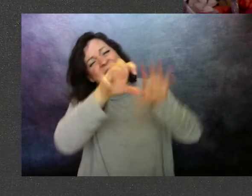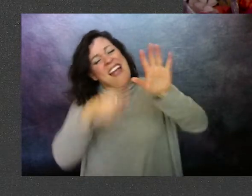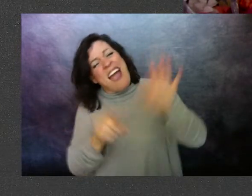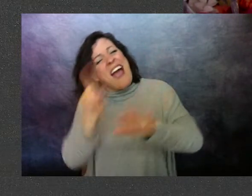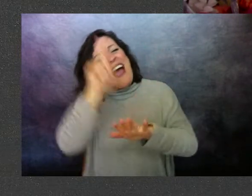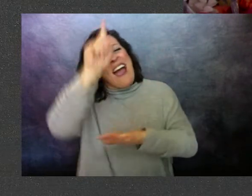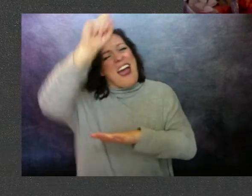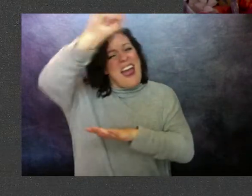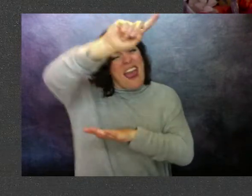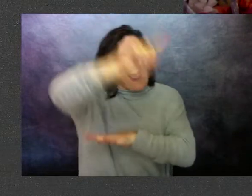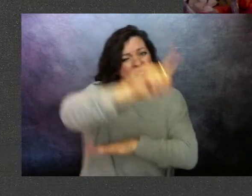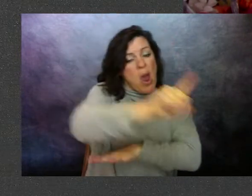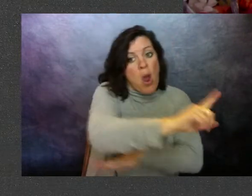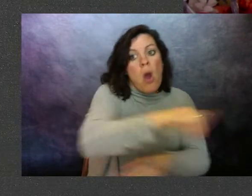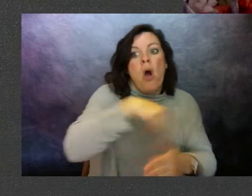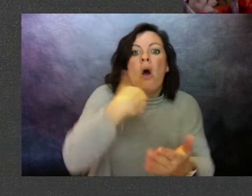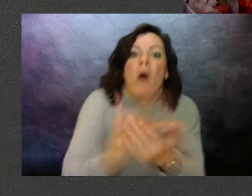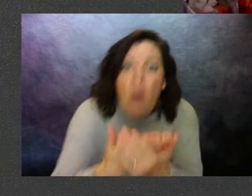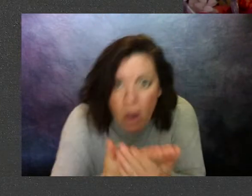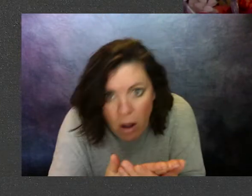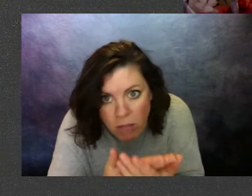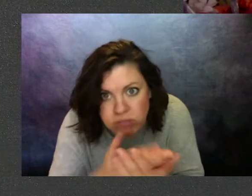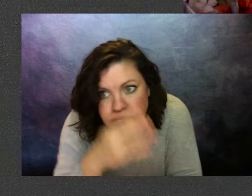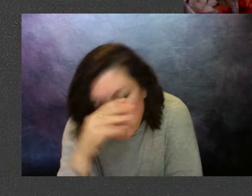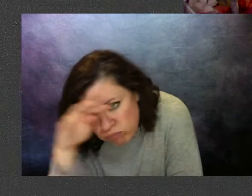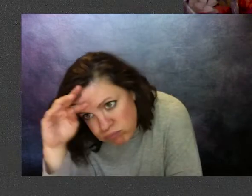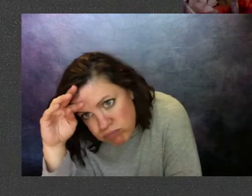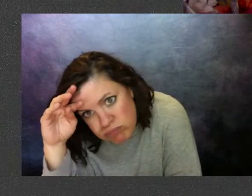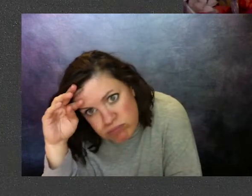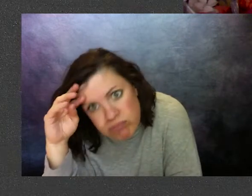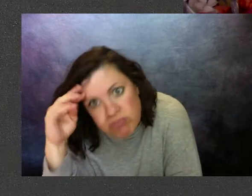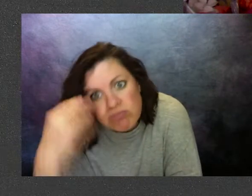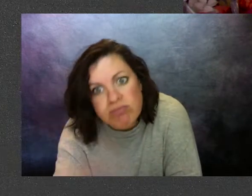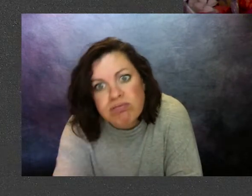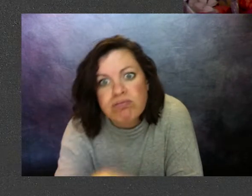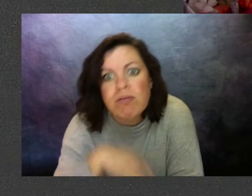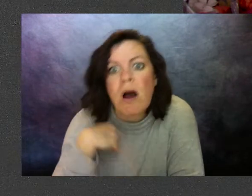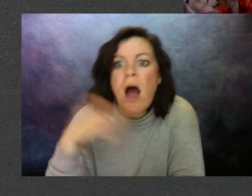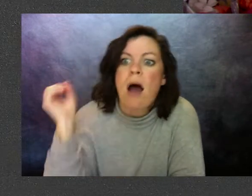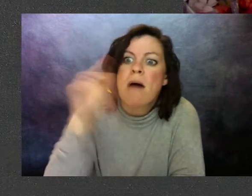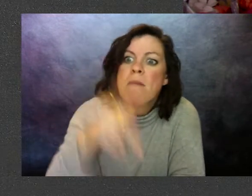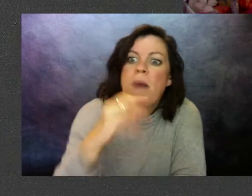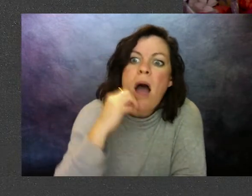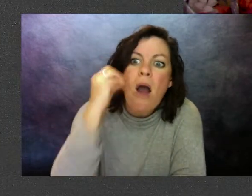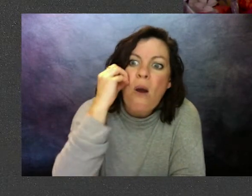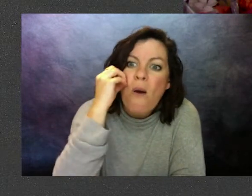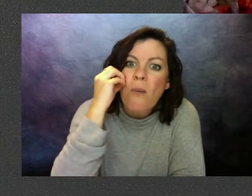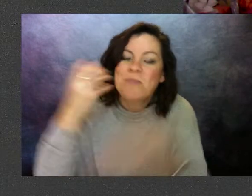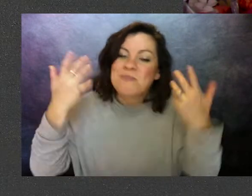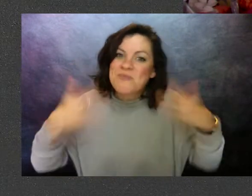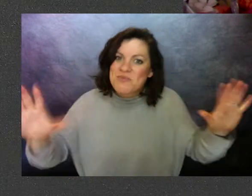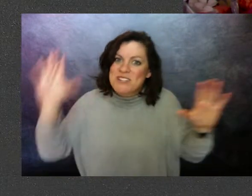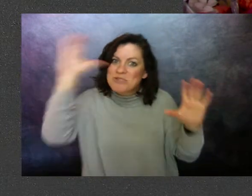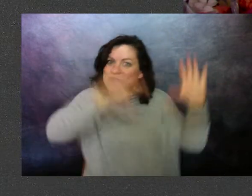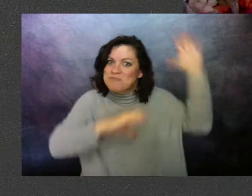run, run, run. Hoof, we made it, we're home. We went on a leaf hunt, what a wonderful day.